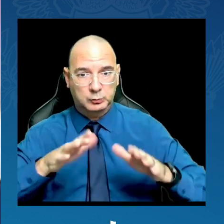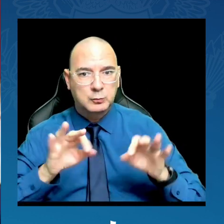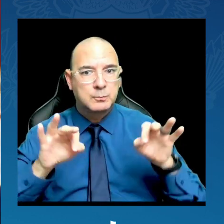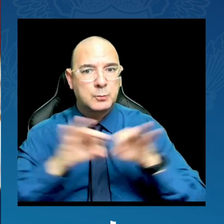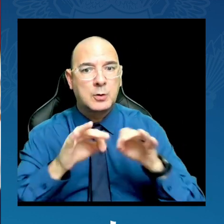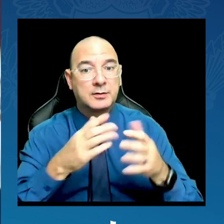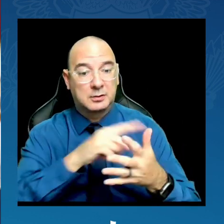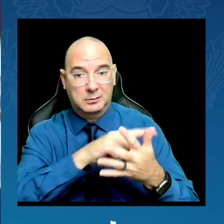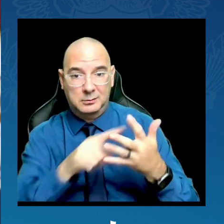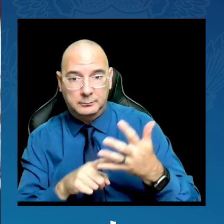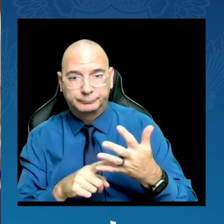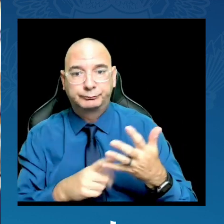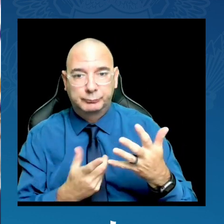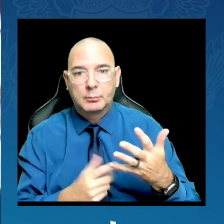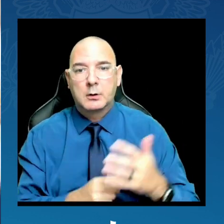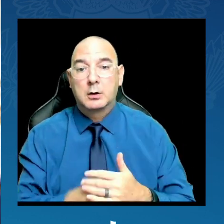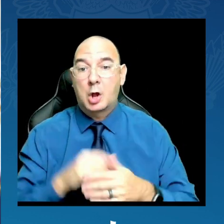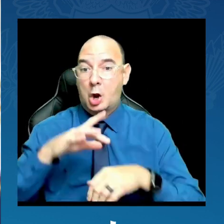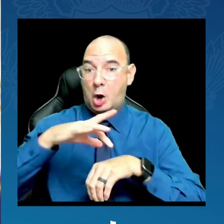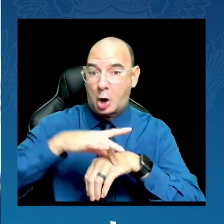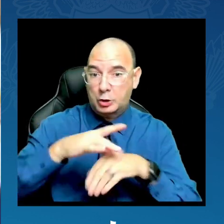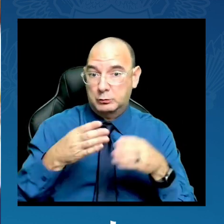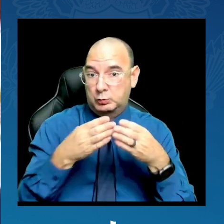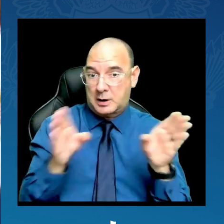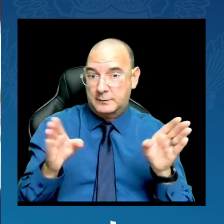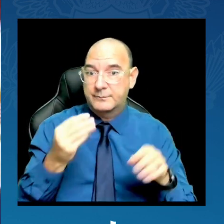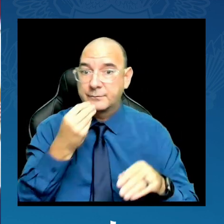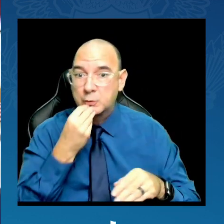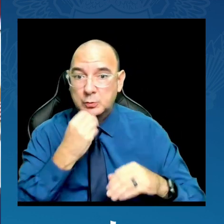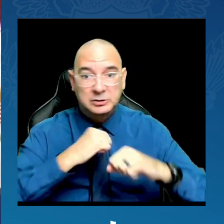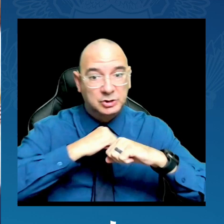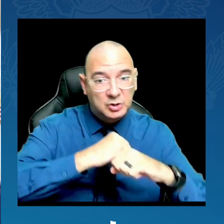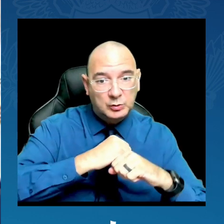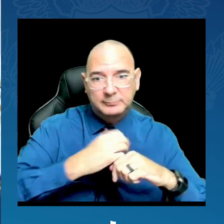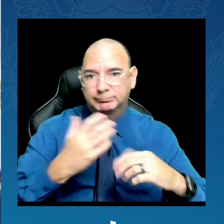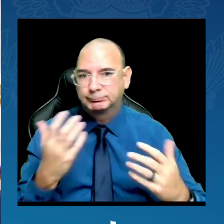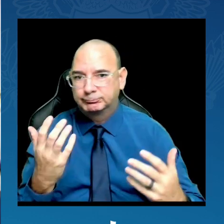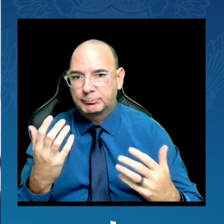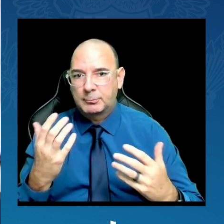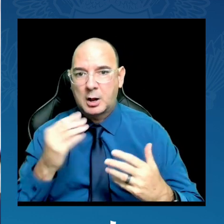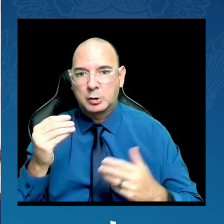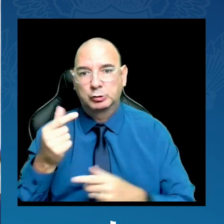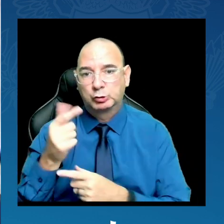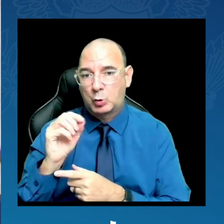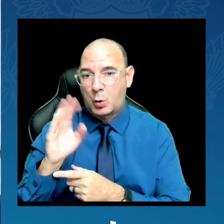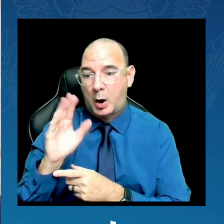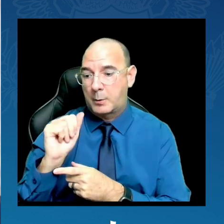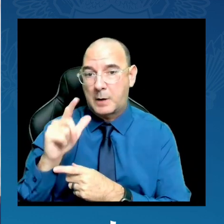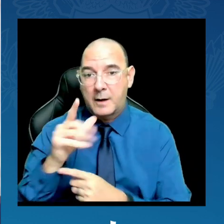global agricultural practices, climate change and space. And you mentioned drought and other disasters.